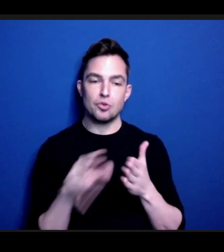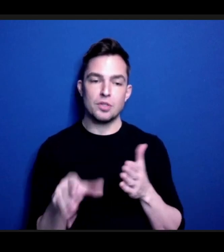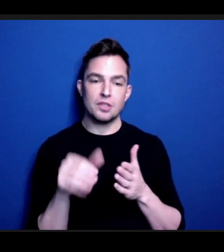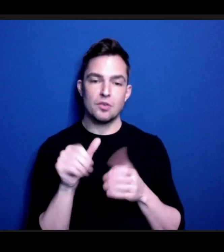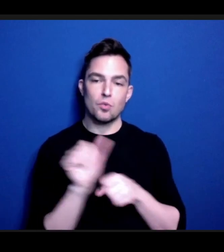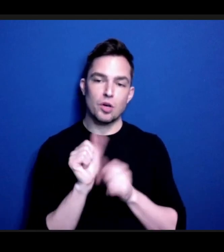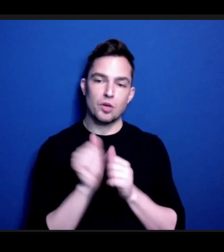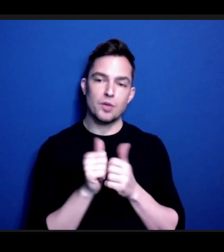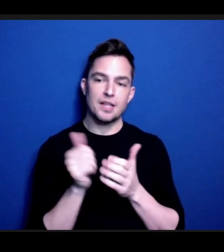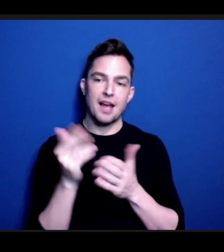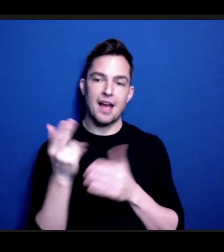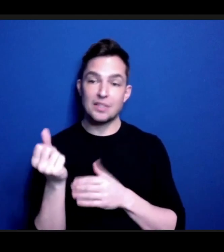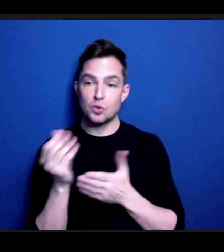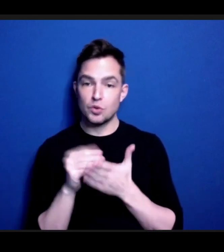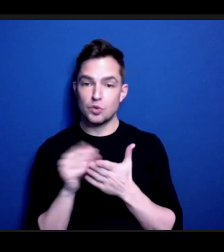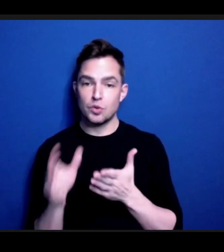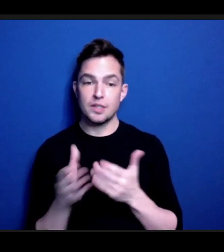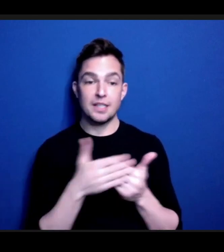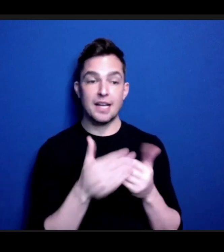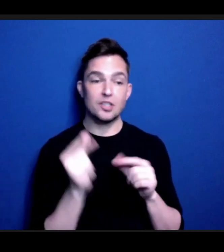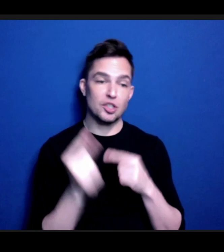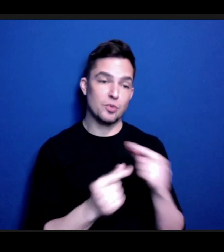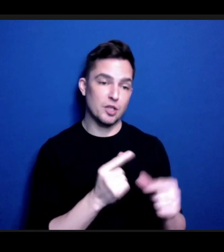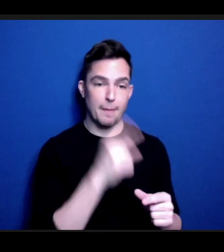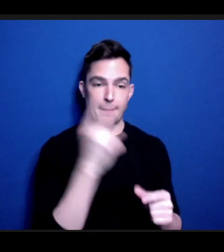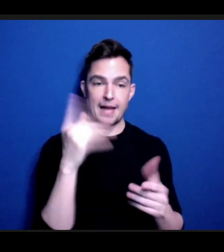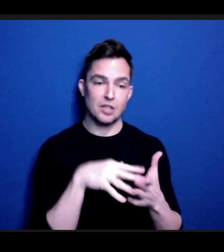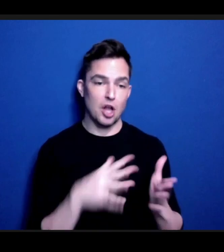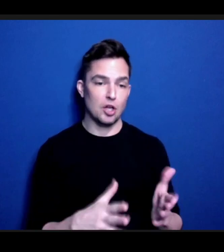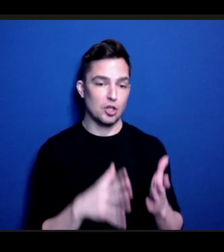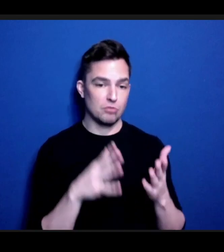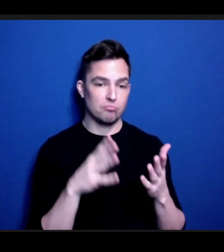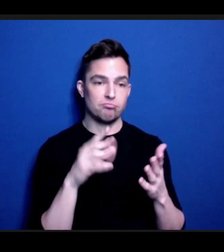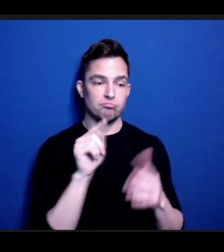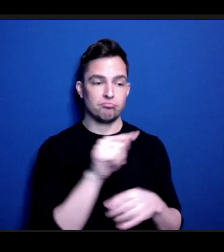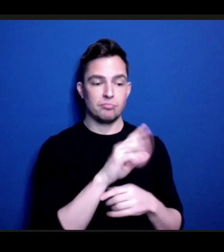generation of racialised and black scholars are hopefully gonna have a lot more to commune